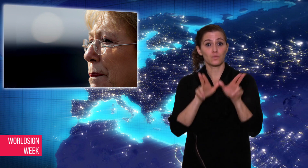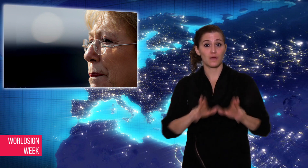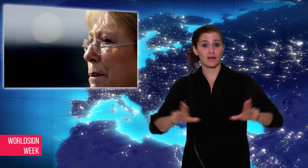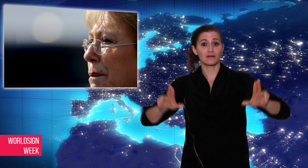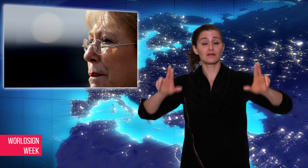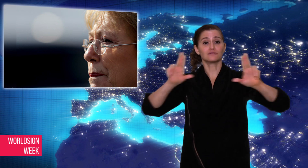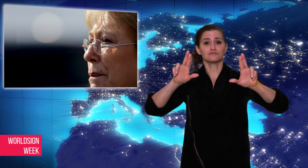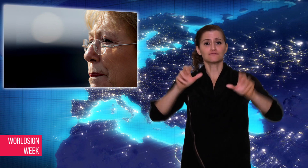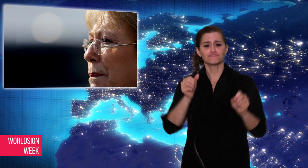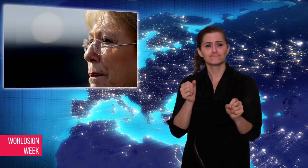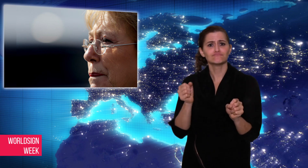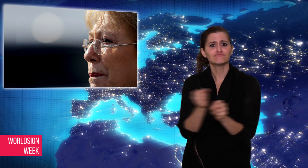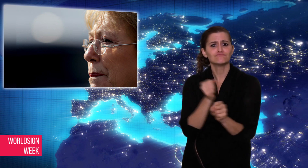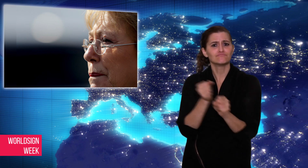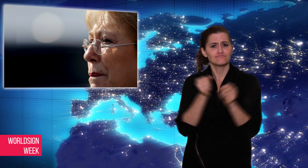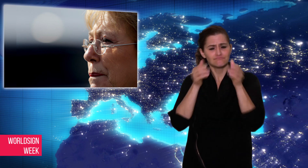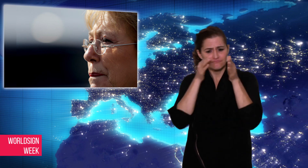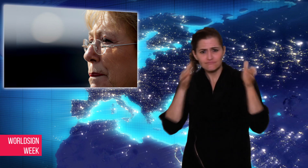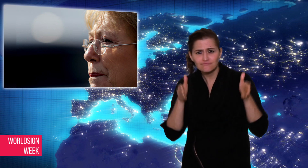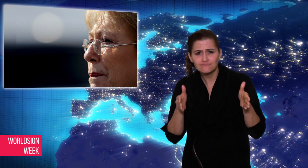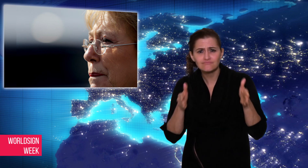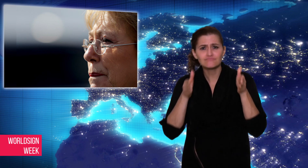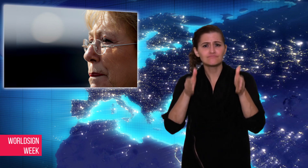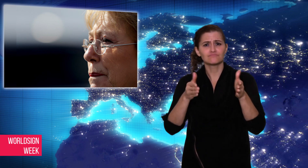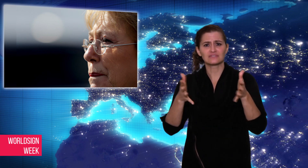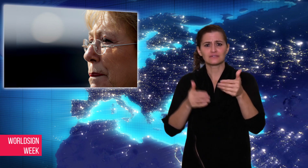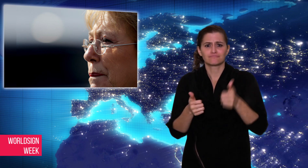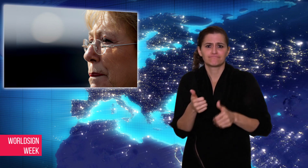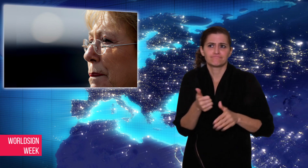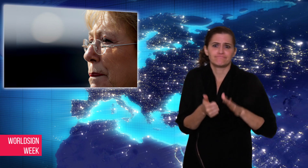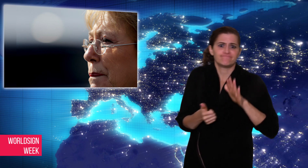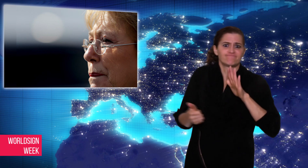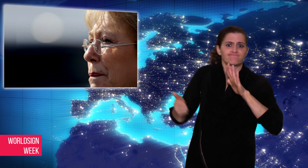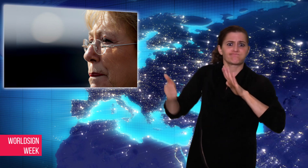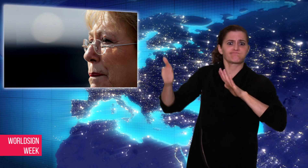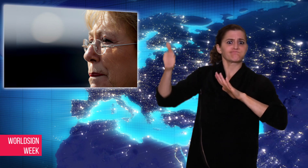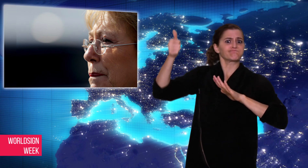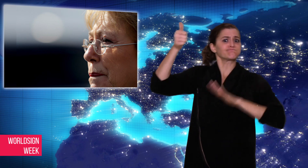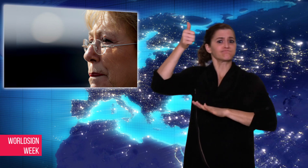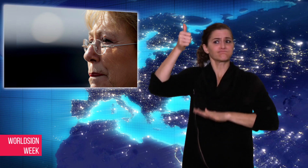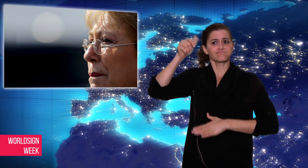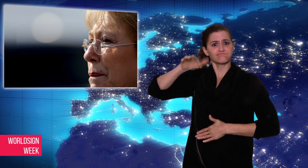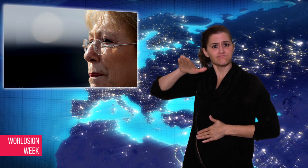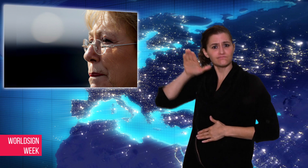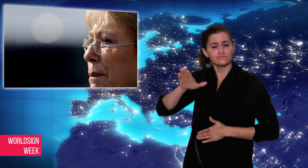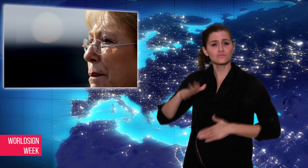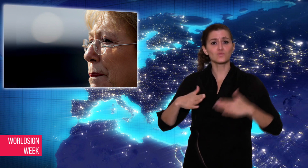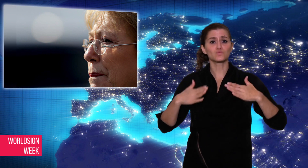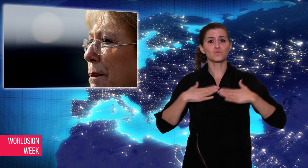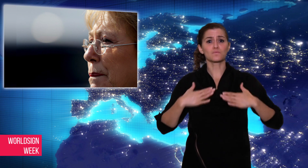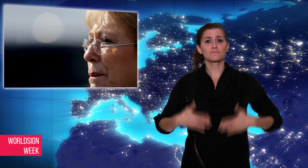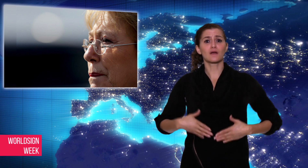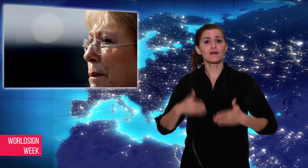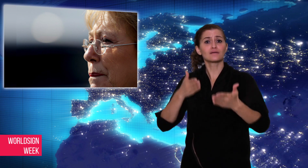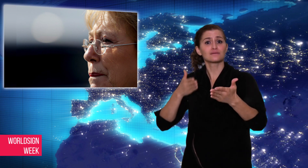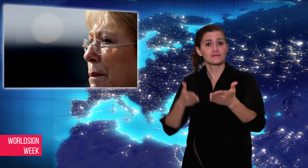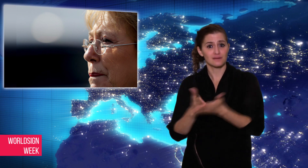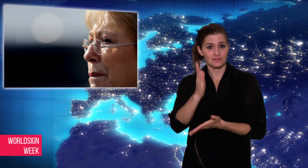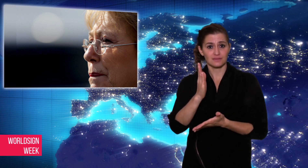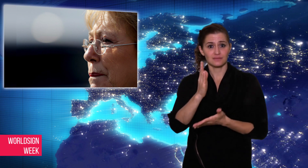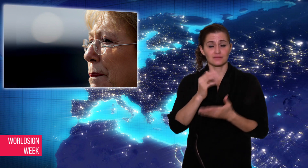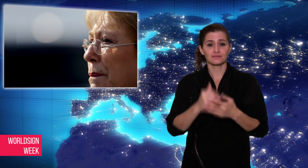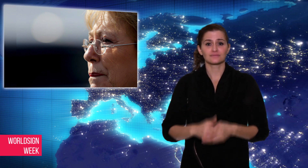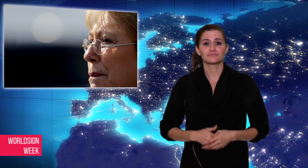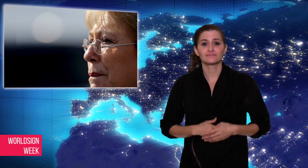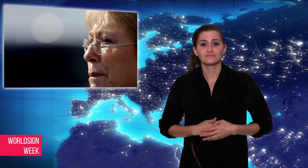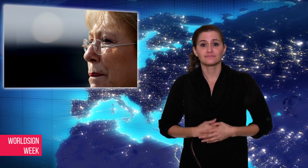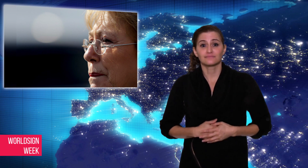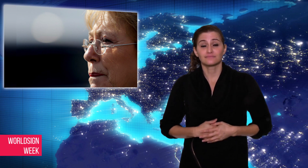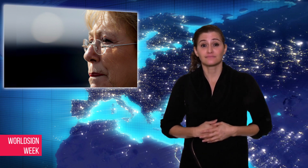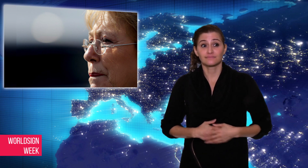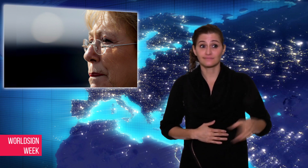Commissioner of Human Rights at the